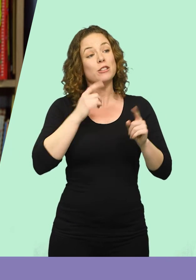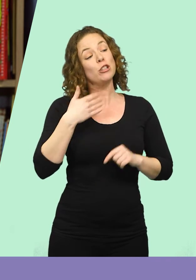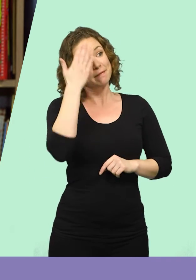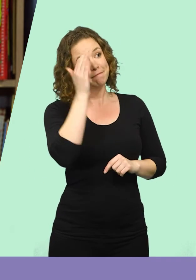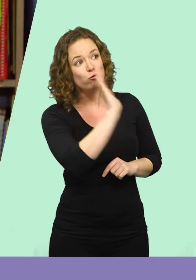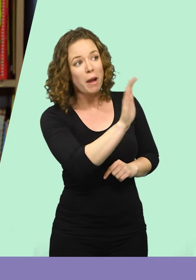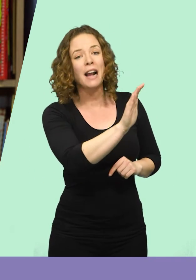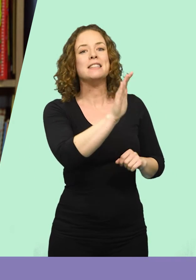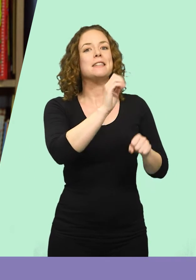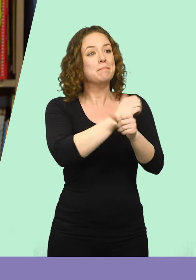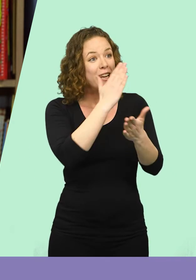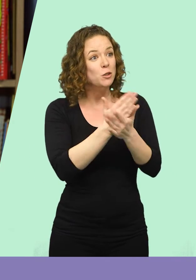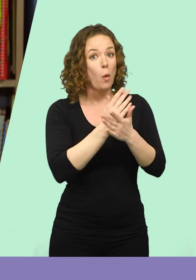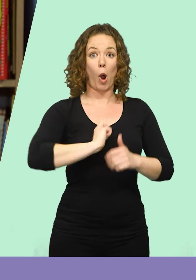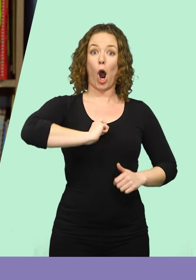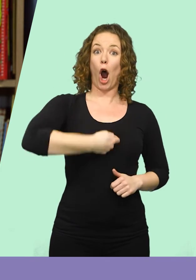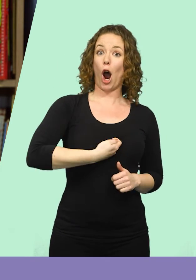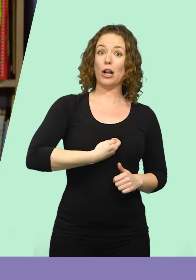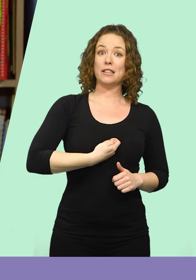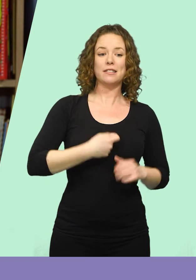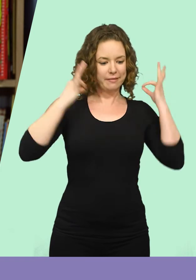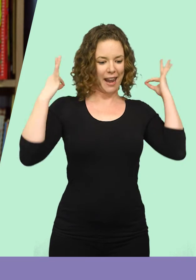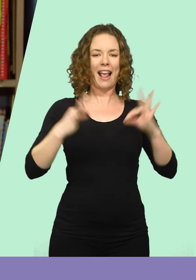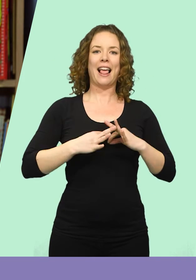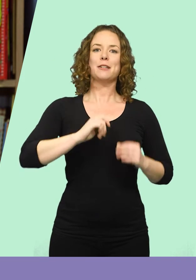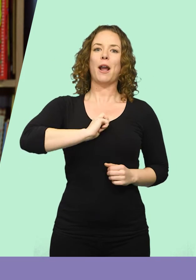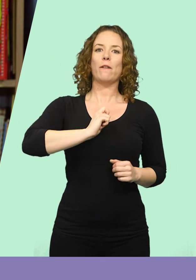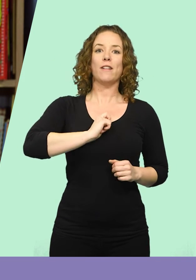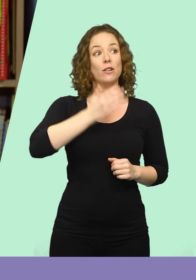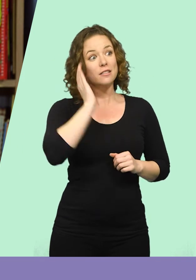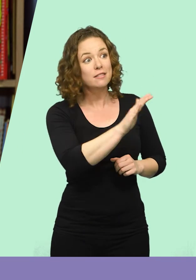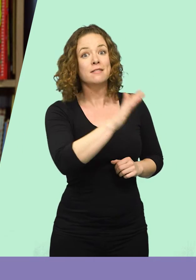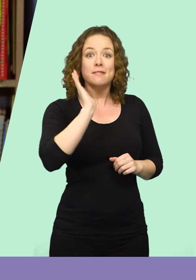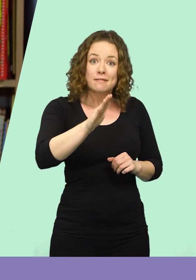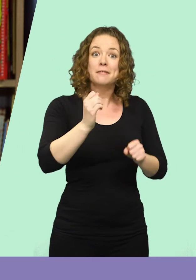the teacher to unmute their system on the necklace or the microphone.